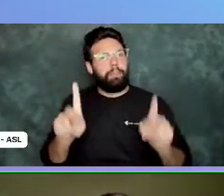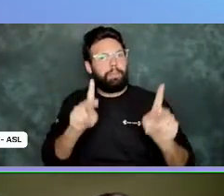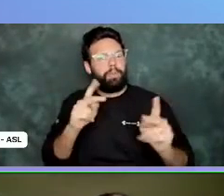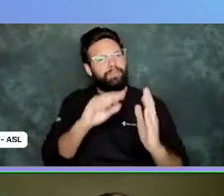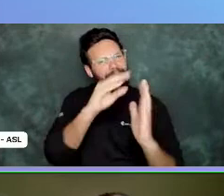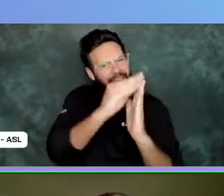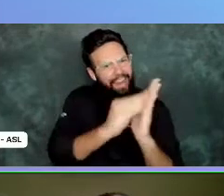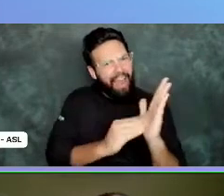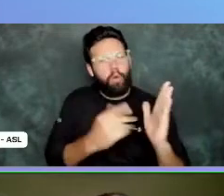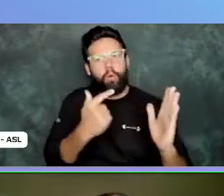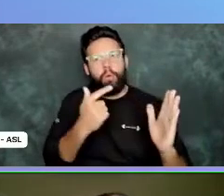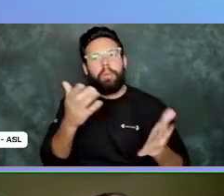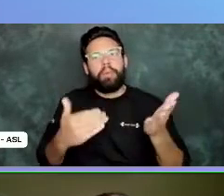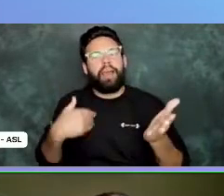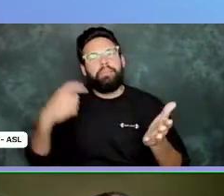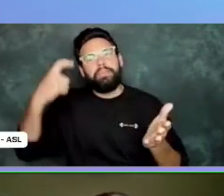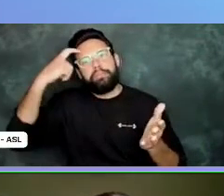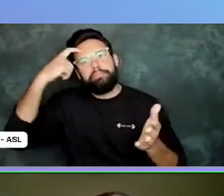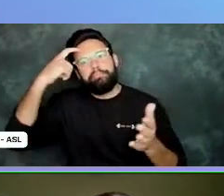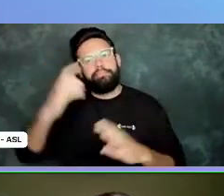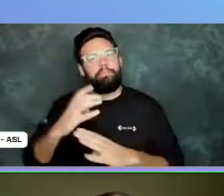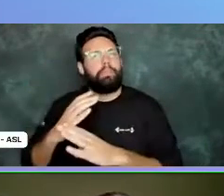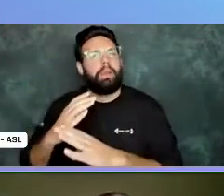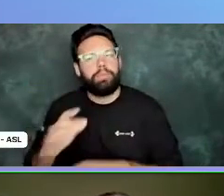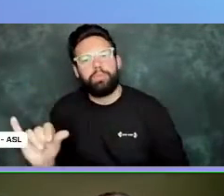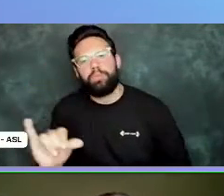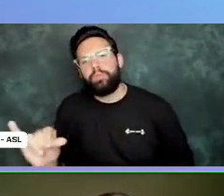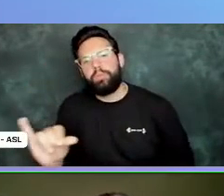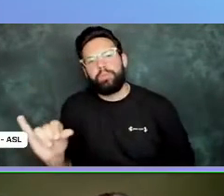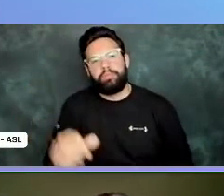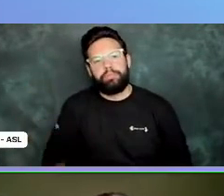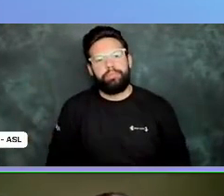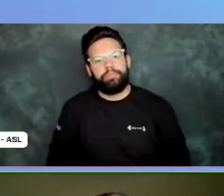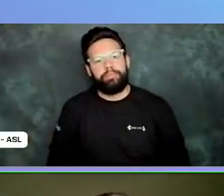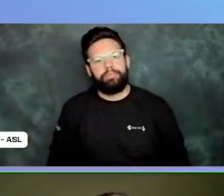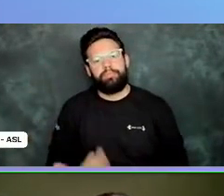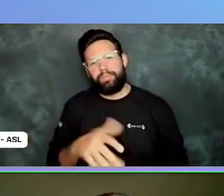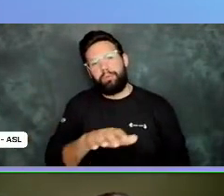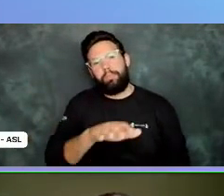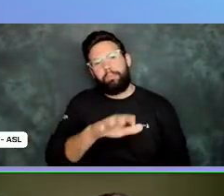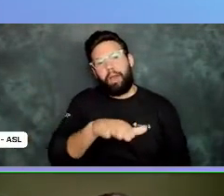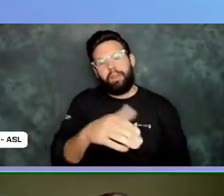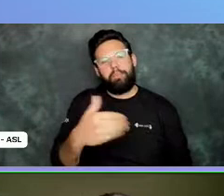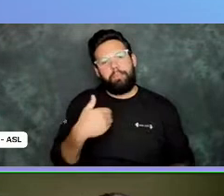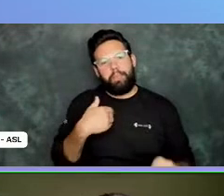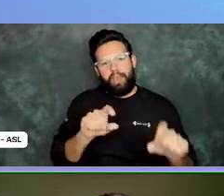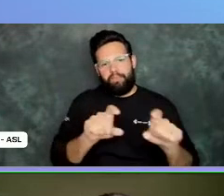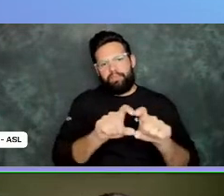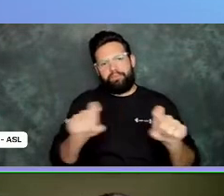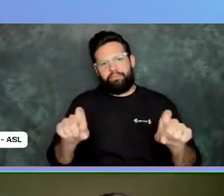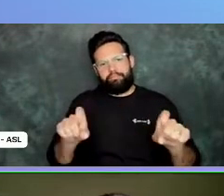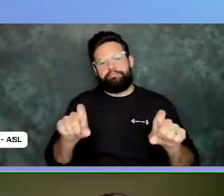not only complying, but it makes forms easier to fill out for people who have cognitive impairments. So